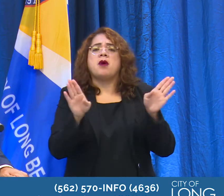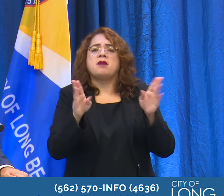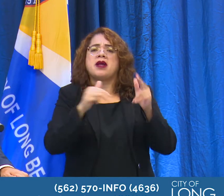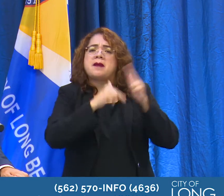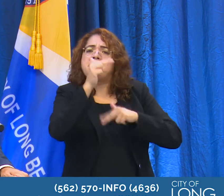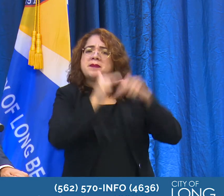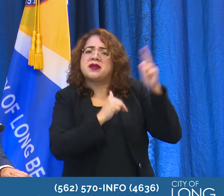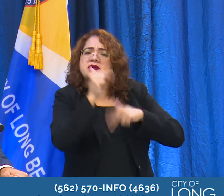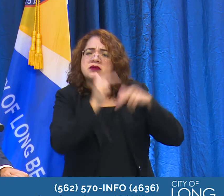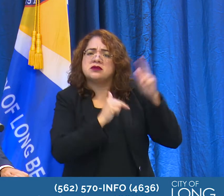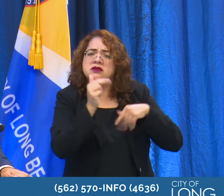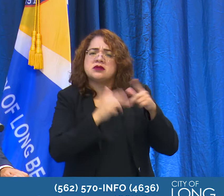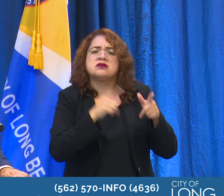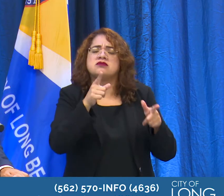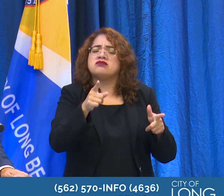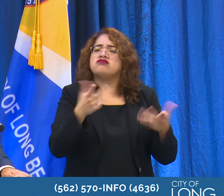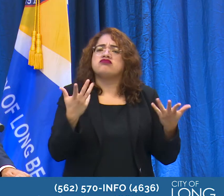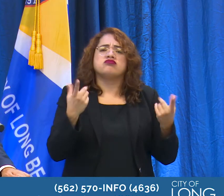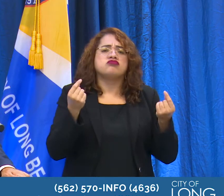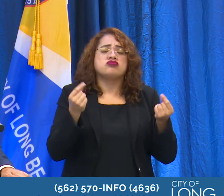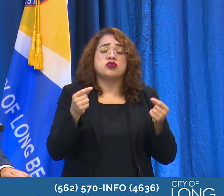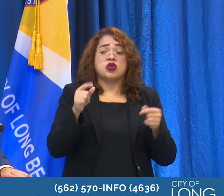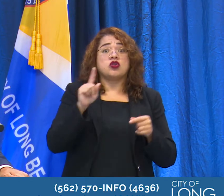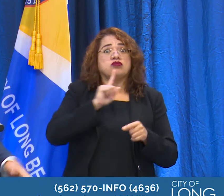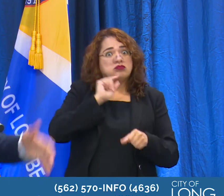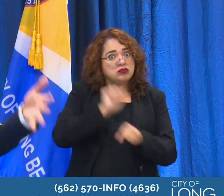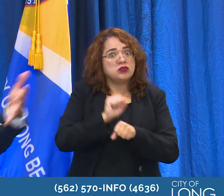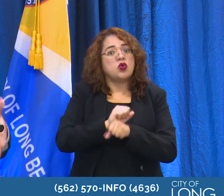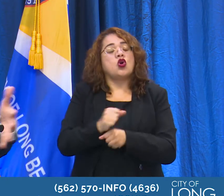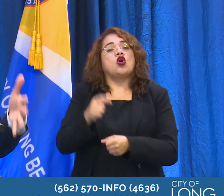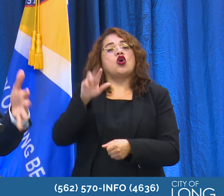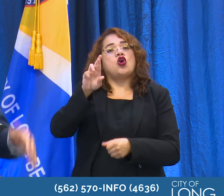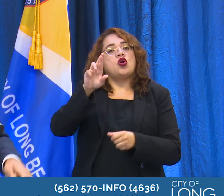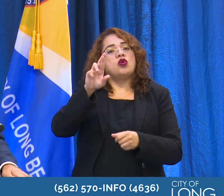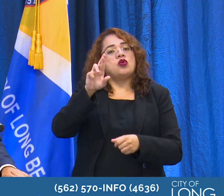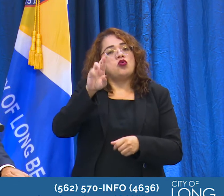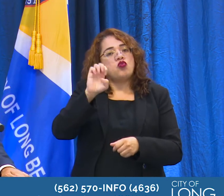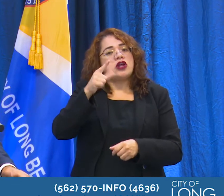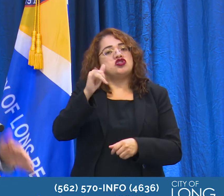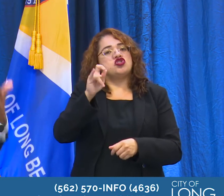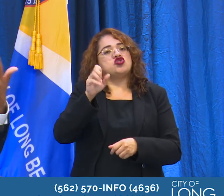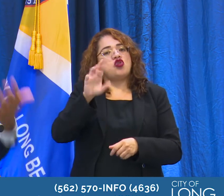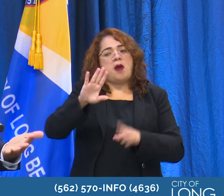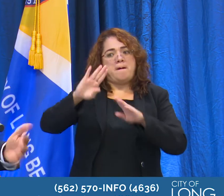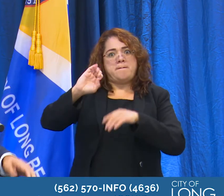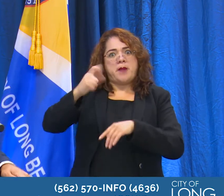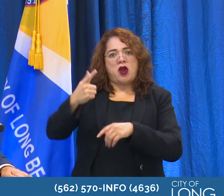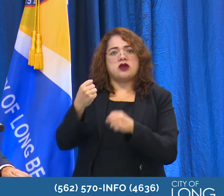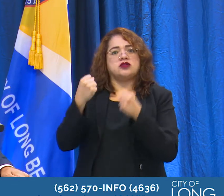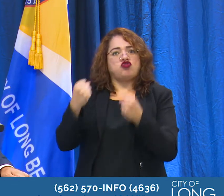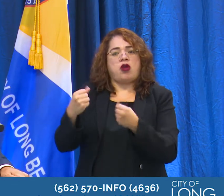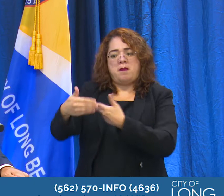to put it in the mail, you want to drop it off in a secure strong box, a lock box, you'll be able to do that as well.